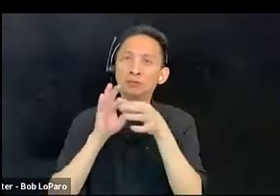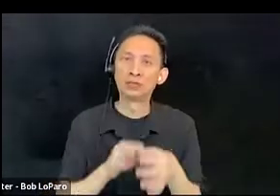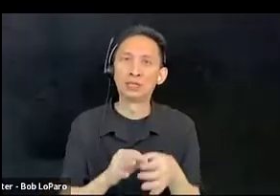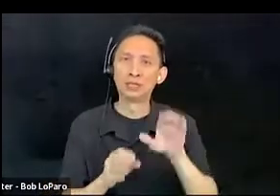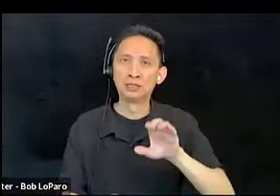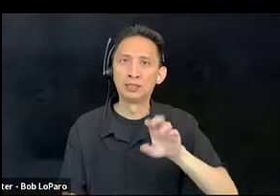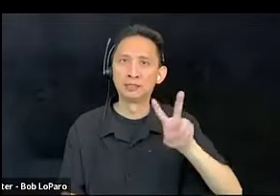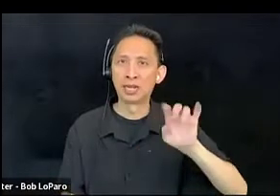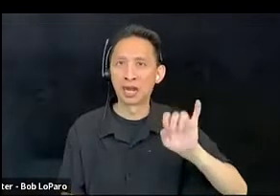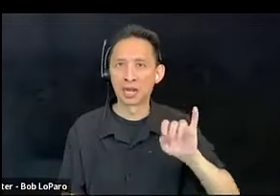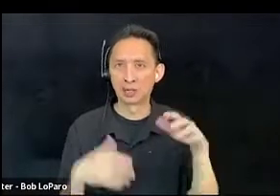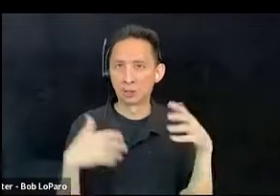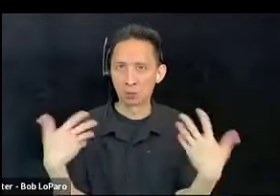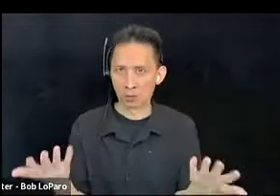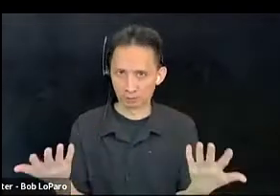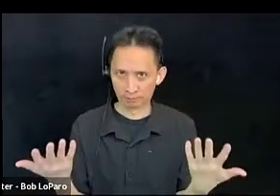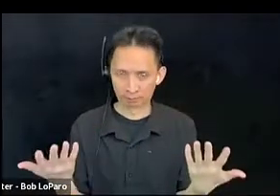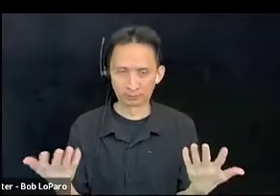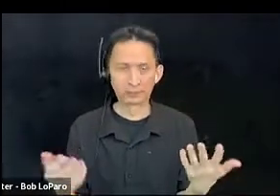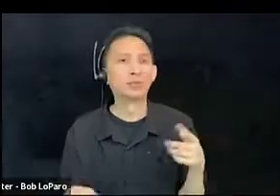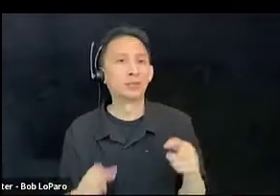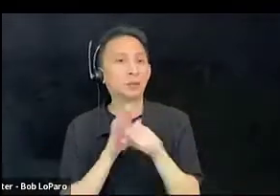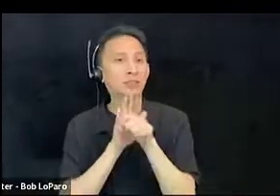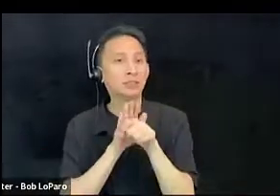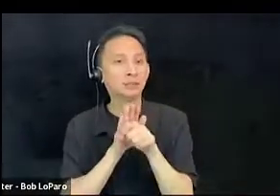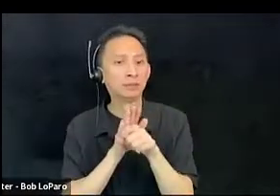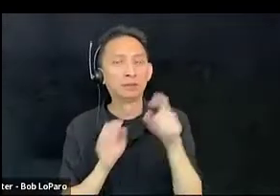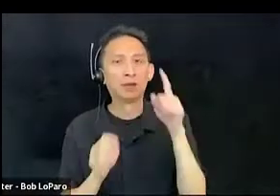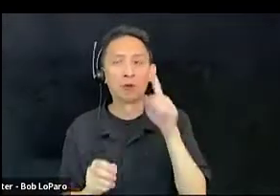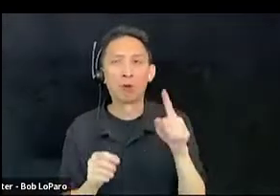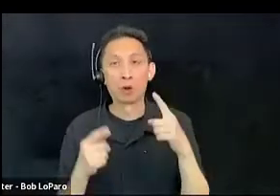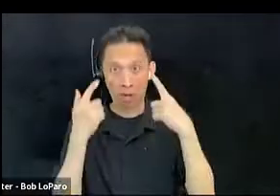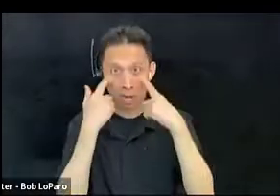Tangible symbols are traditionally used for students with ocular visual impairments, right?